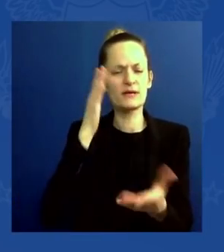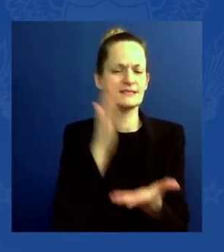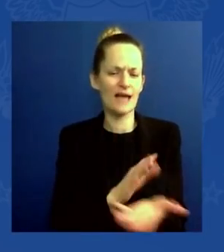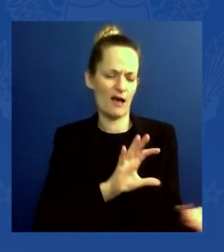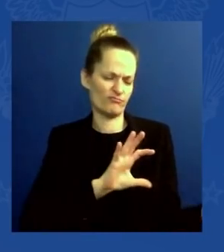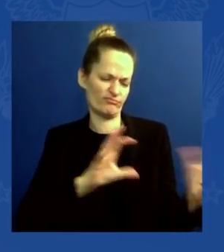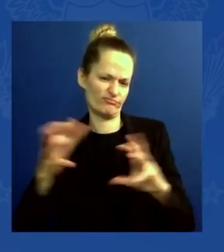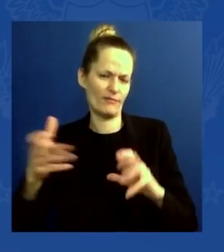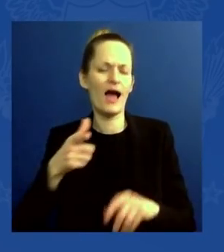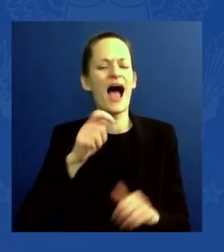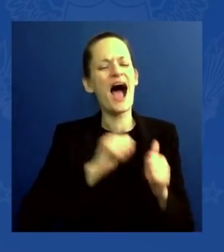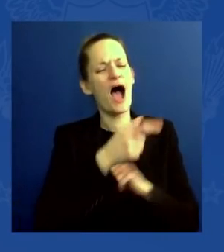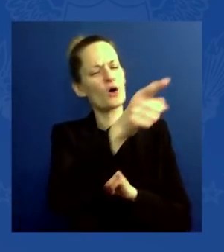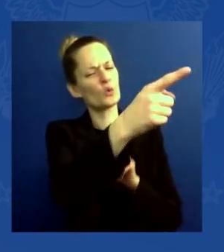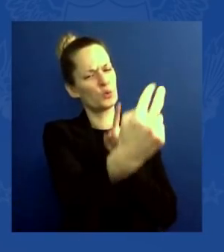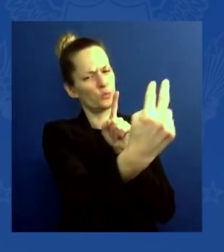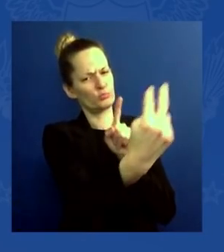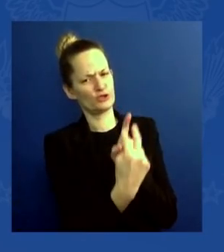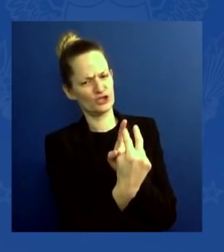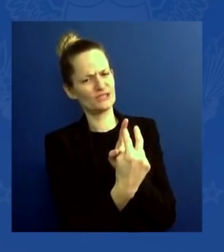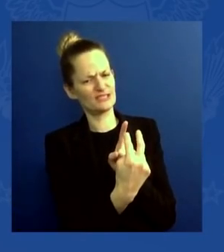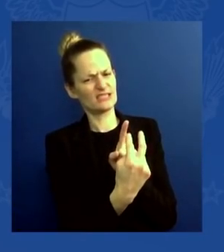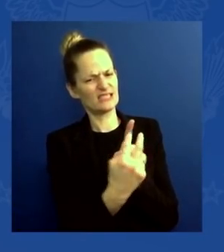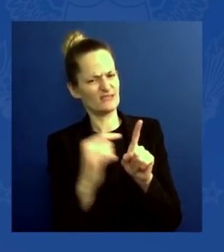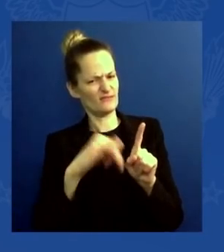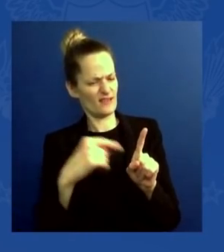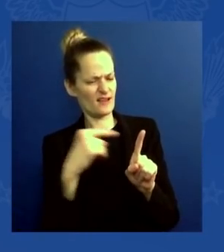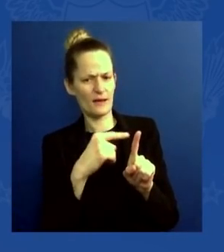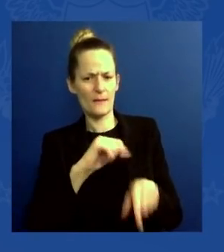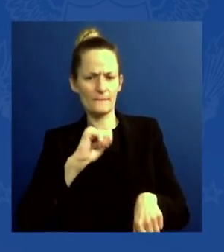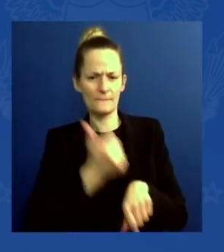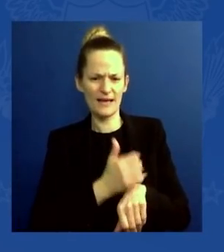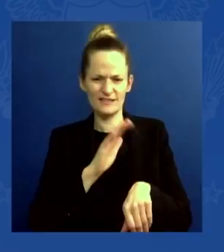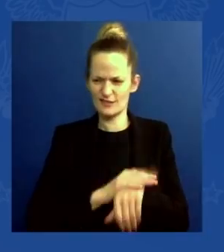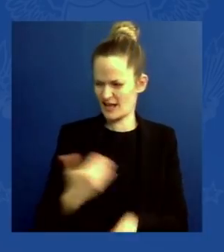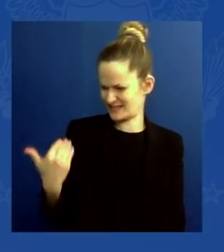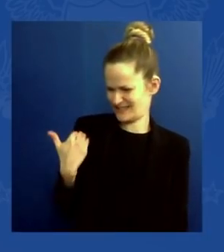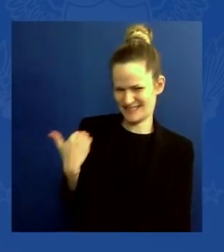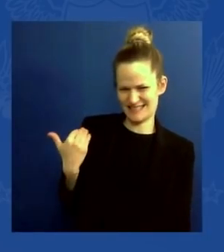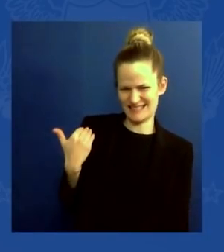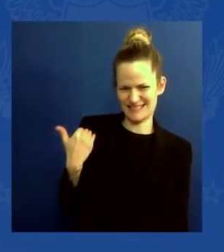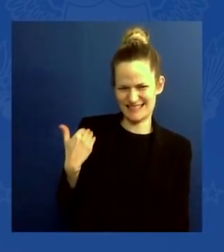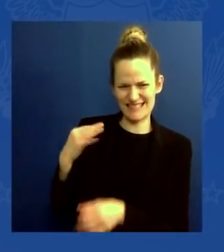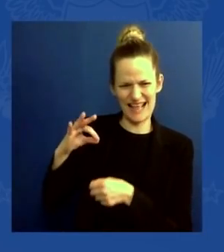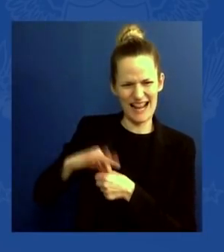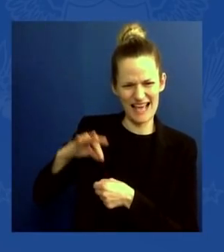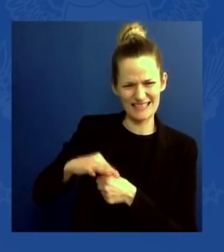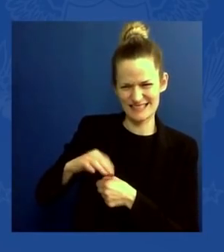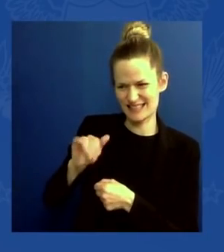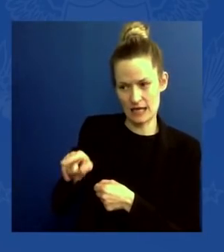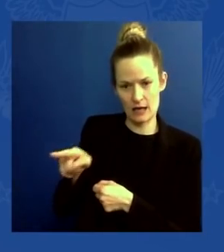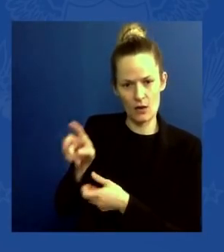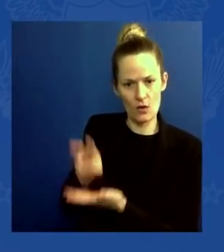The President: Well, Abigail is a friend. We had a long talk. She joked and said that I have a picture -- she said I have a picture of Roosevelt